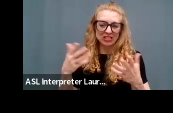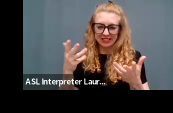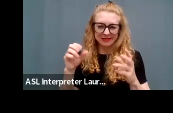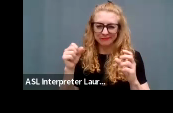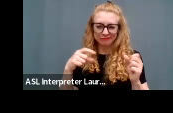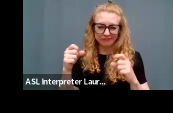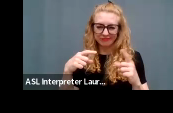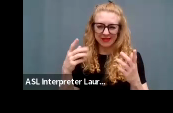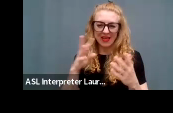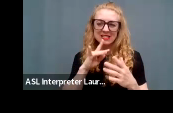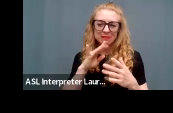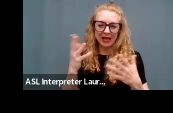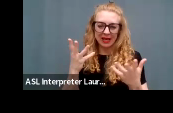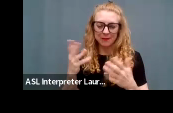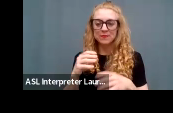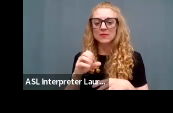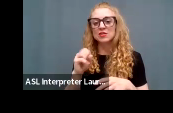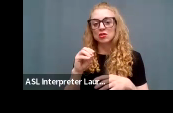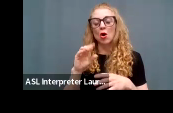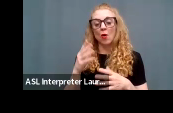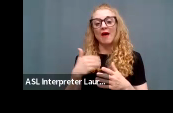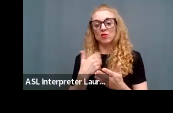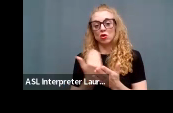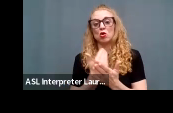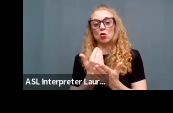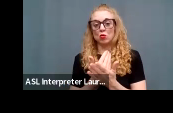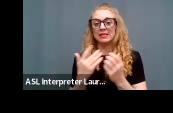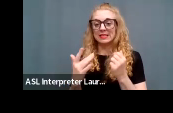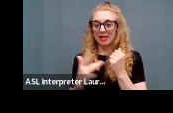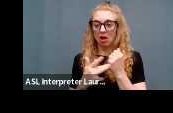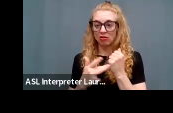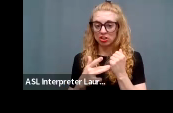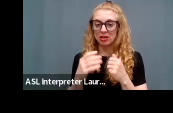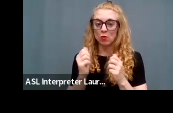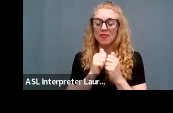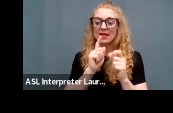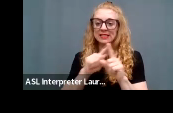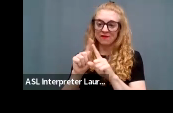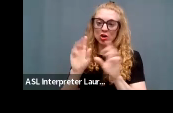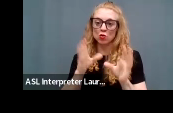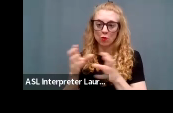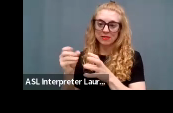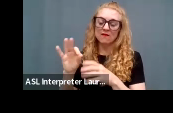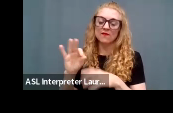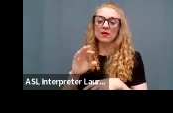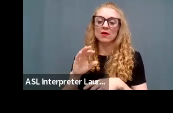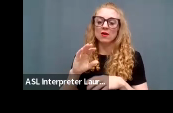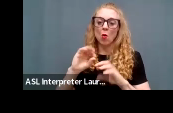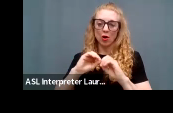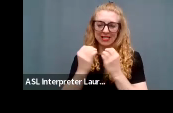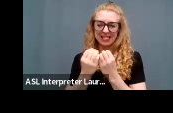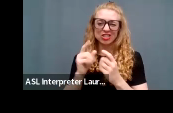it's nascent new technology different groups of organizations got together and created certain